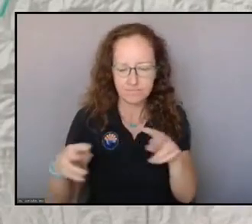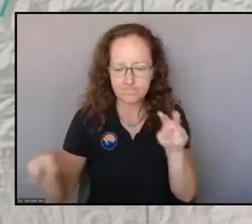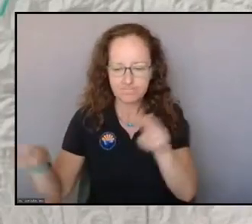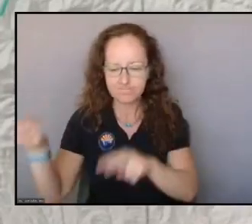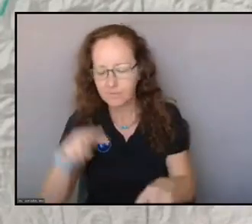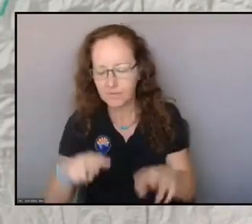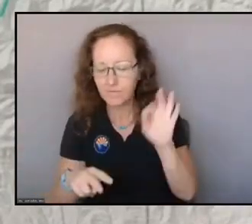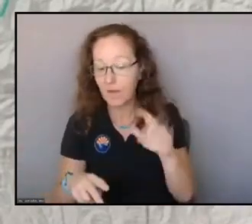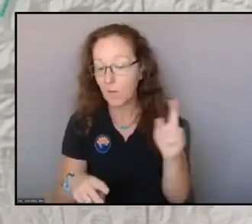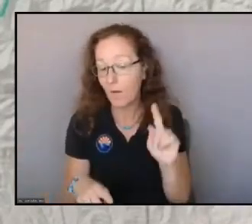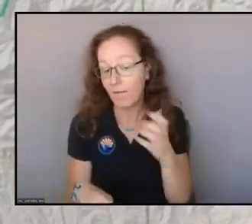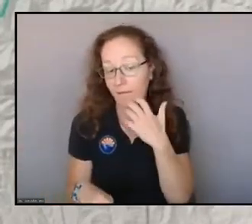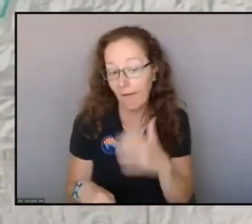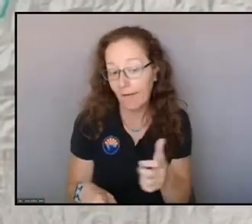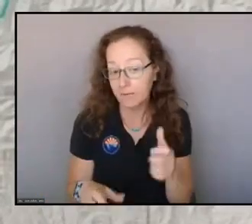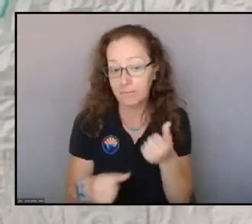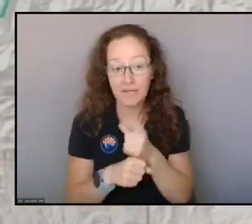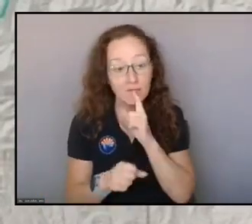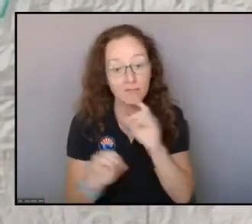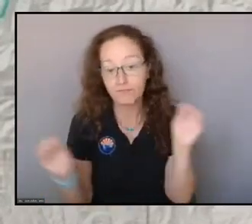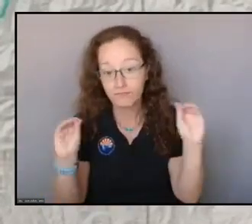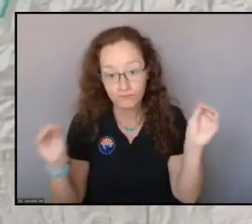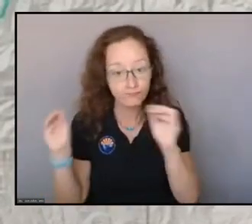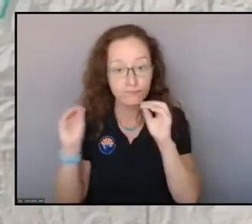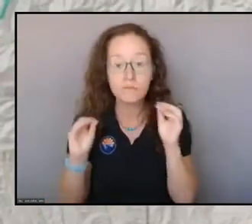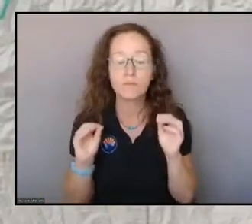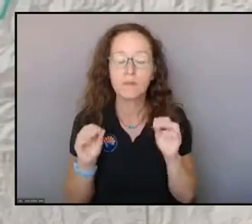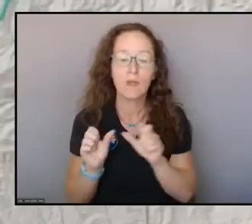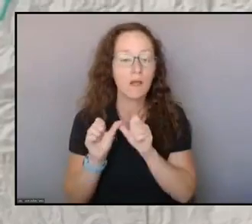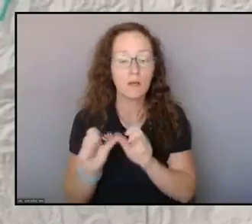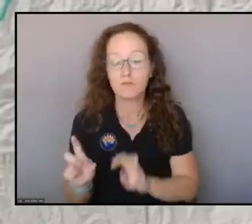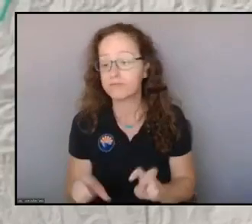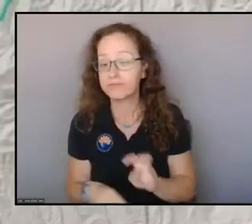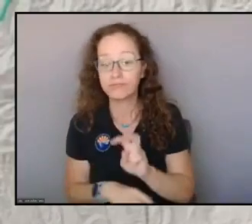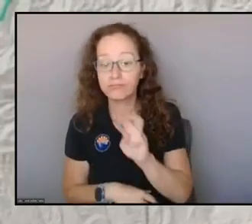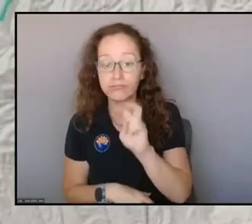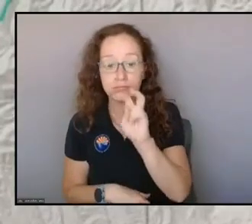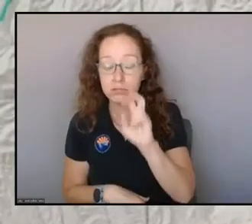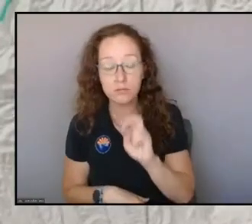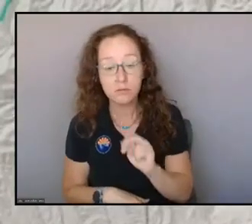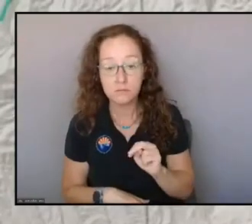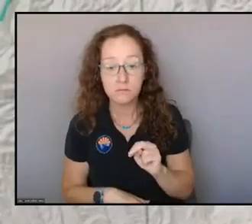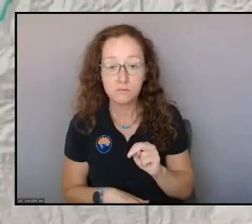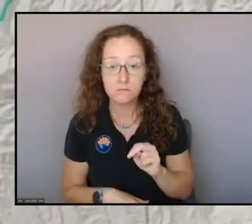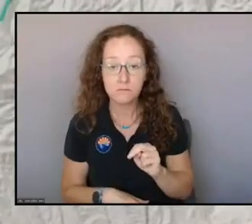SO AS WE CONTINUE UP ALONG THE FIRE'S EDGE, GOING INTO